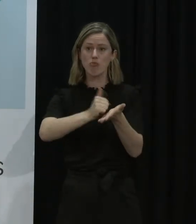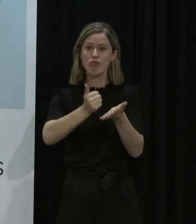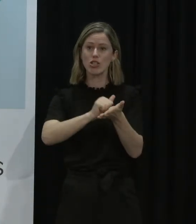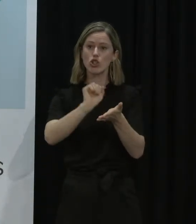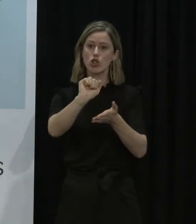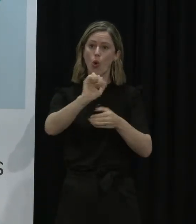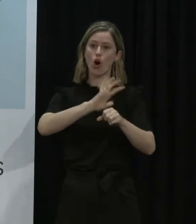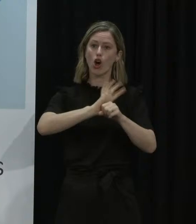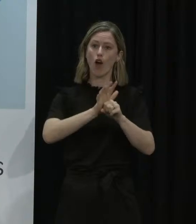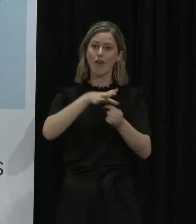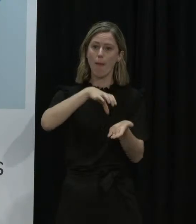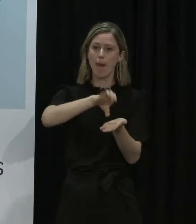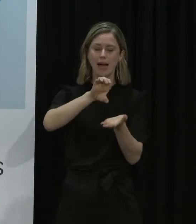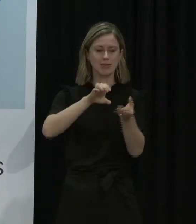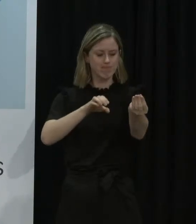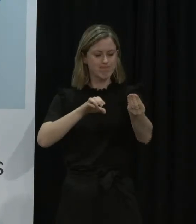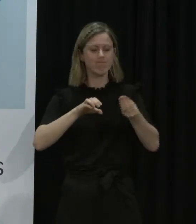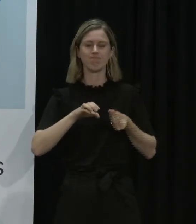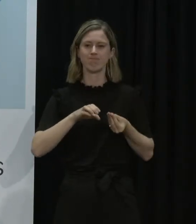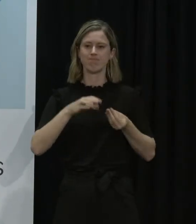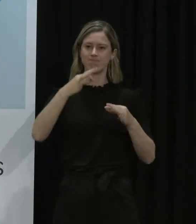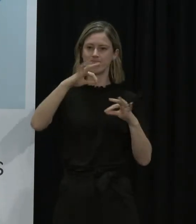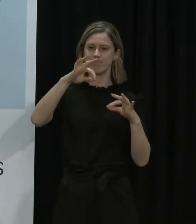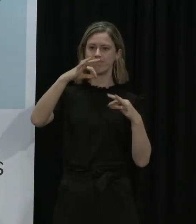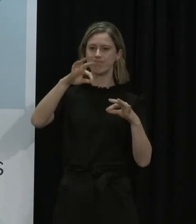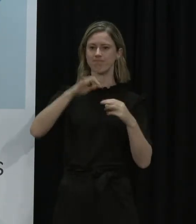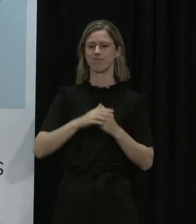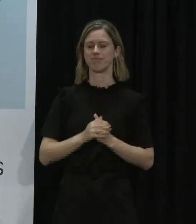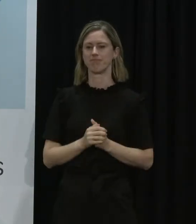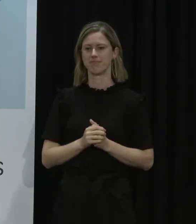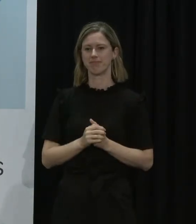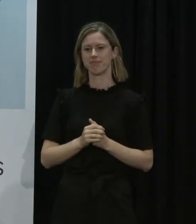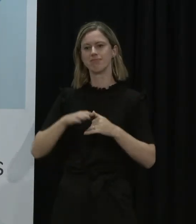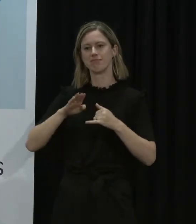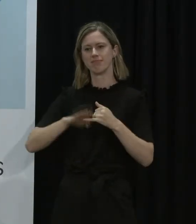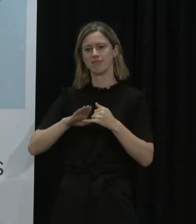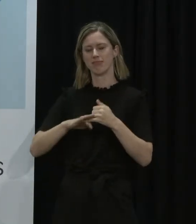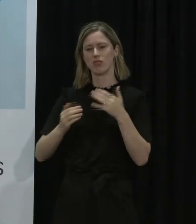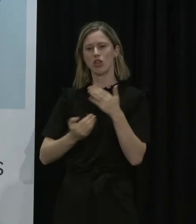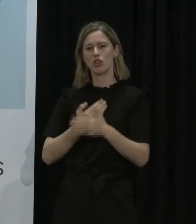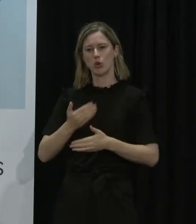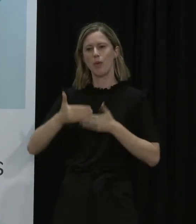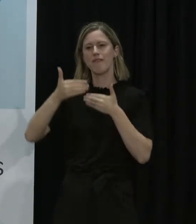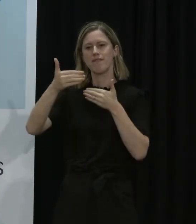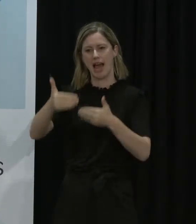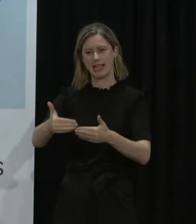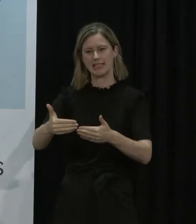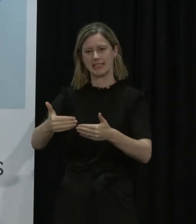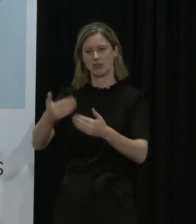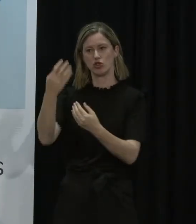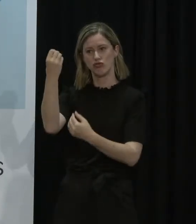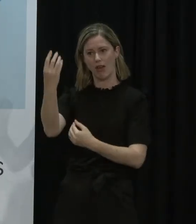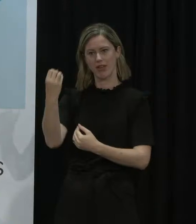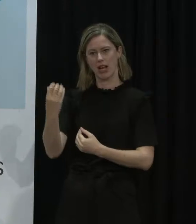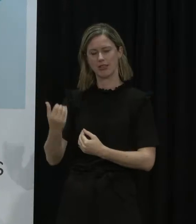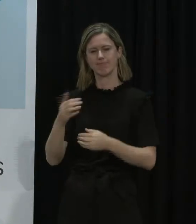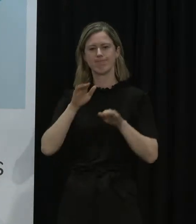visit a pharmacies that is currently offering vaccines. These same pharmacies will be